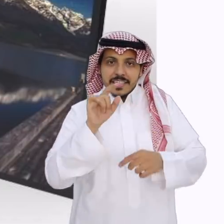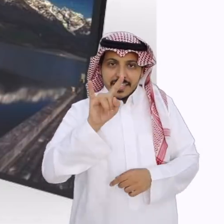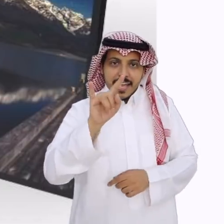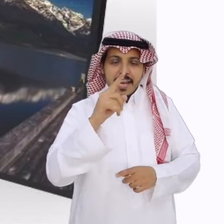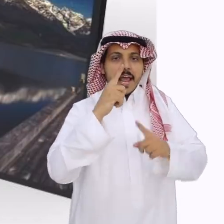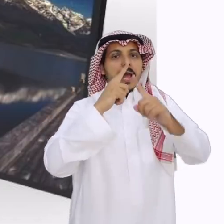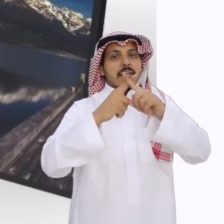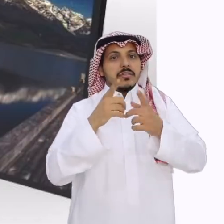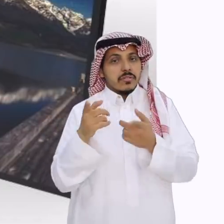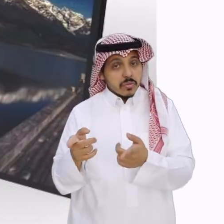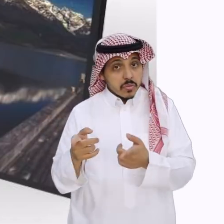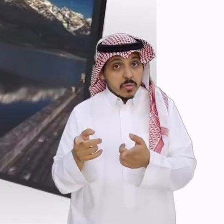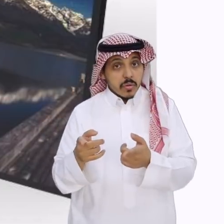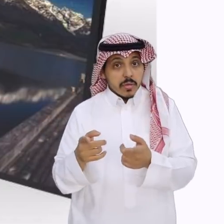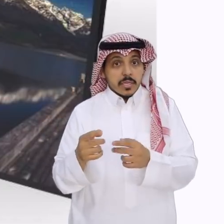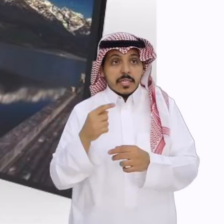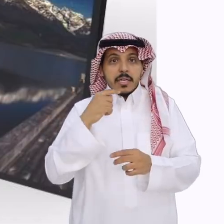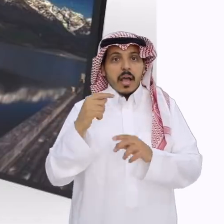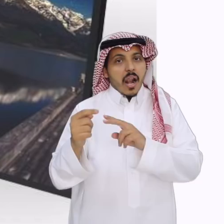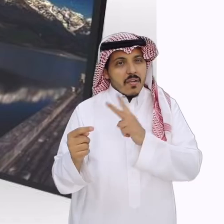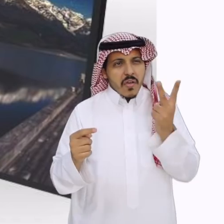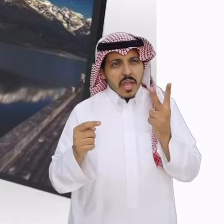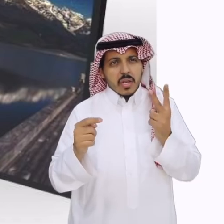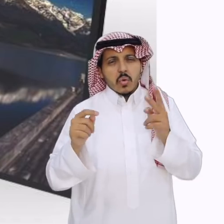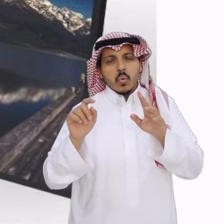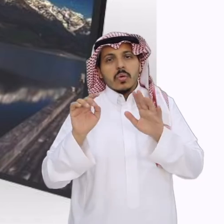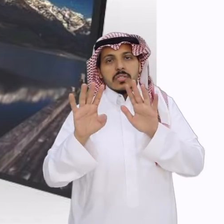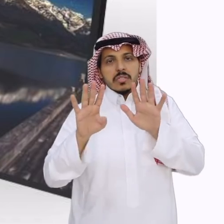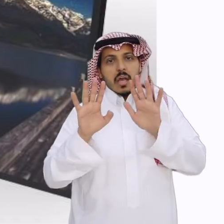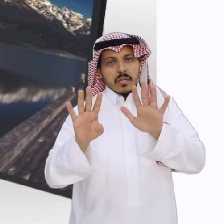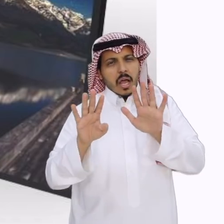I personally think that these phones will be released next year.